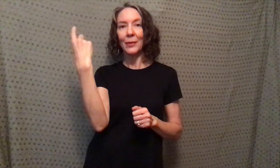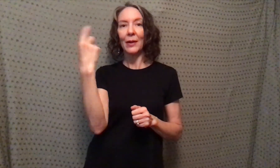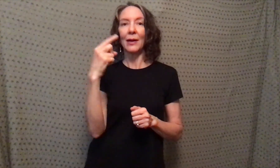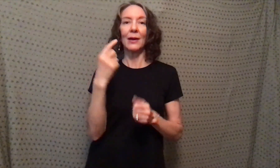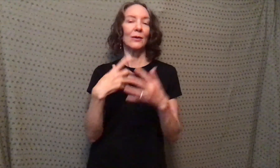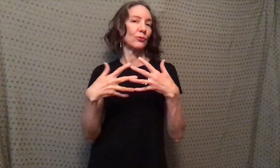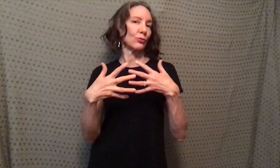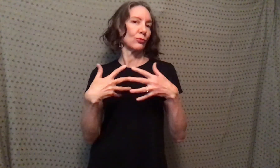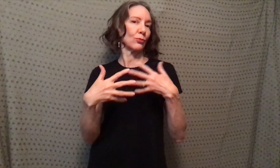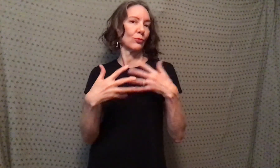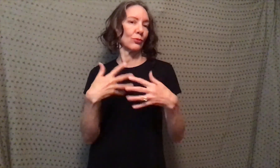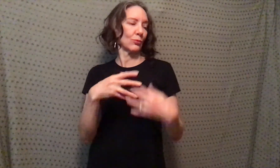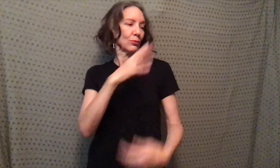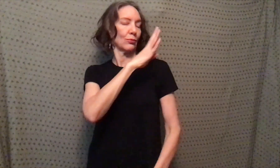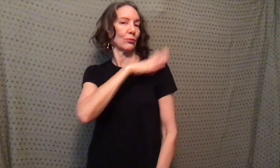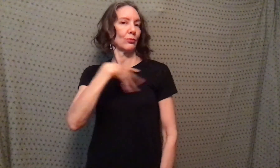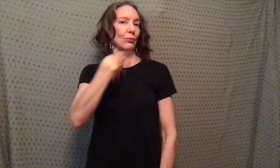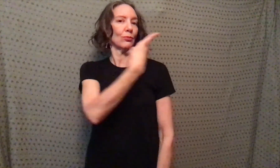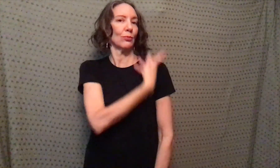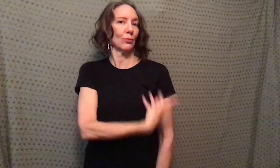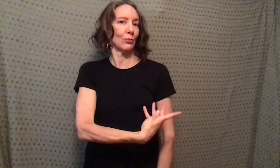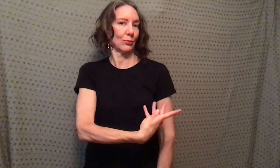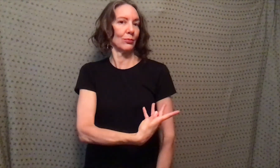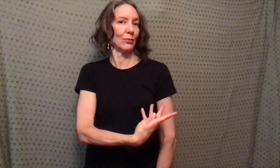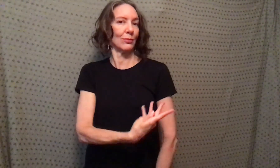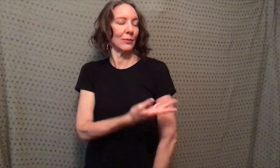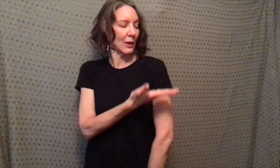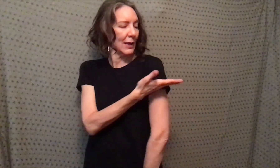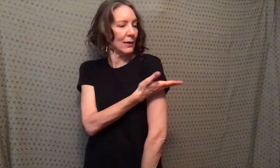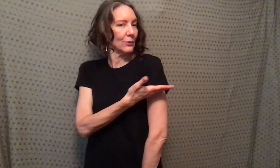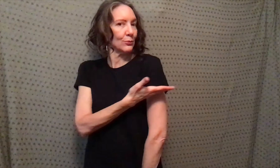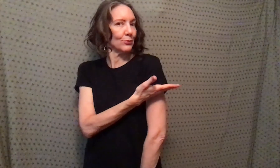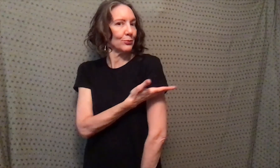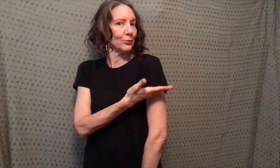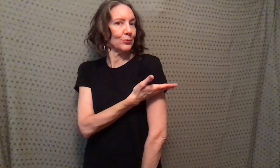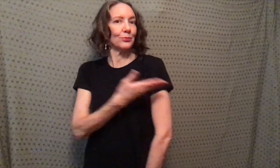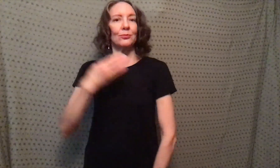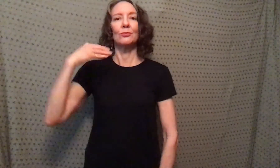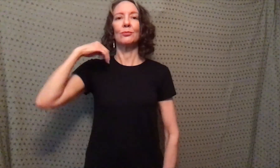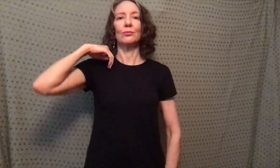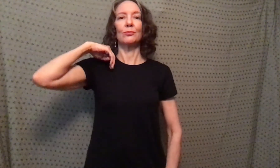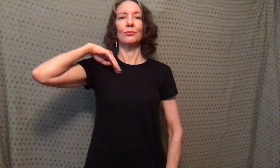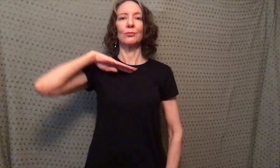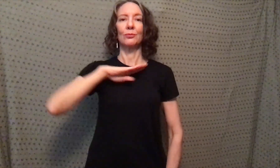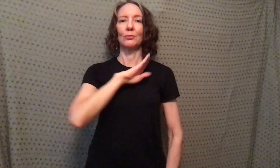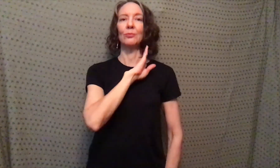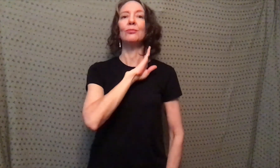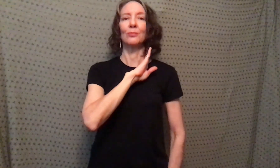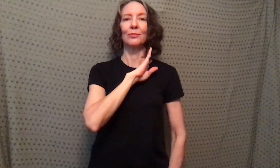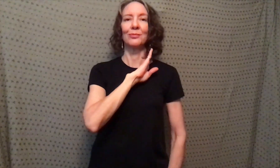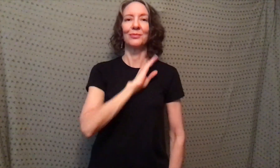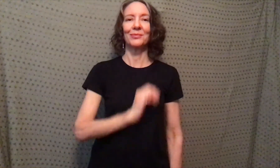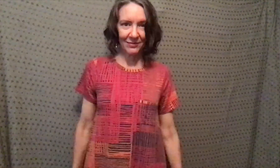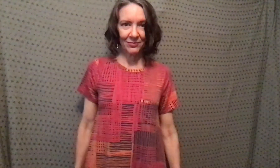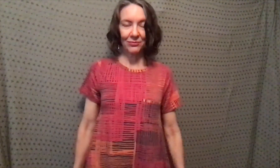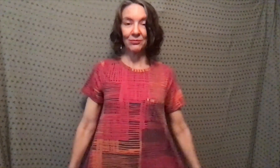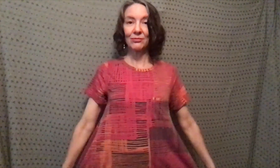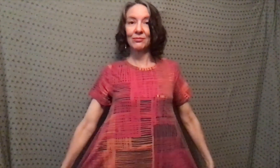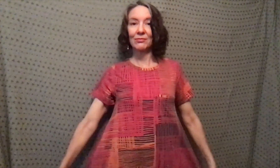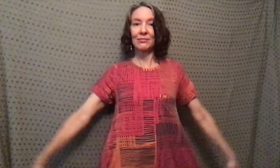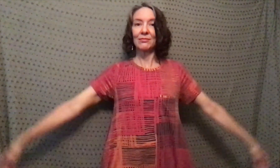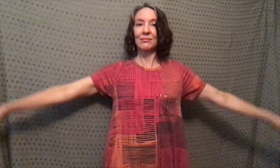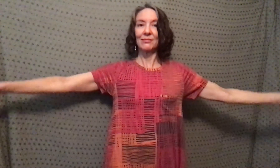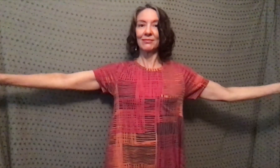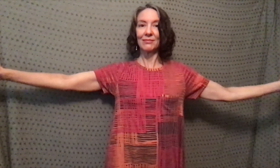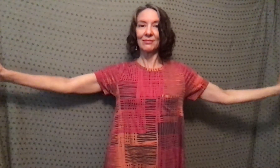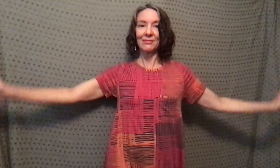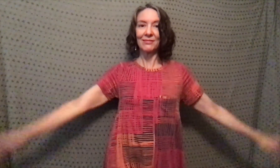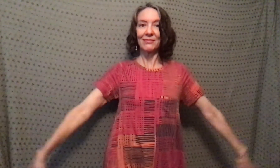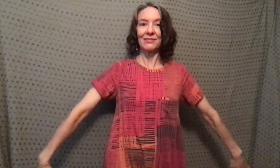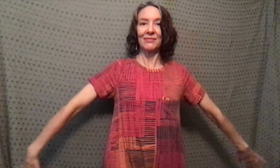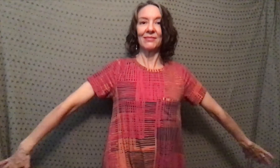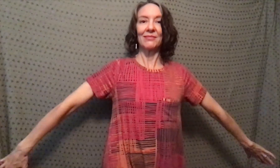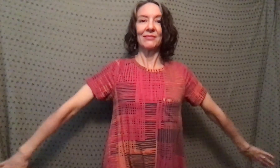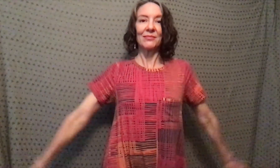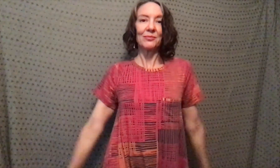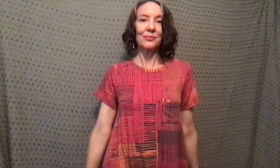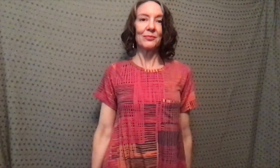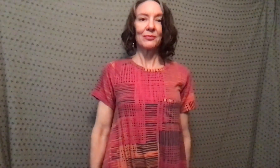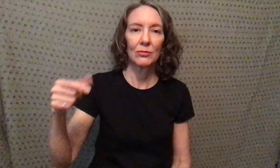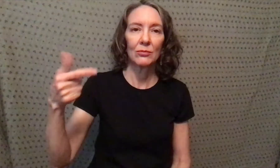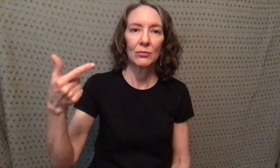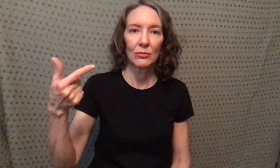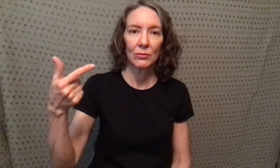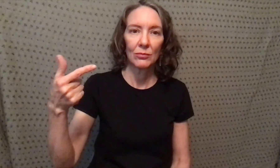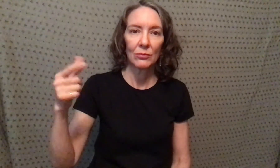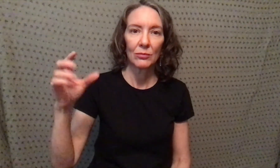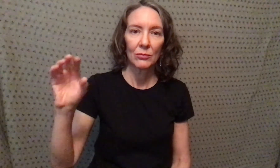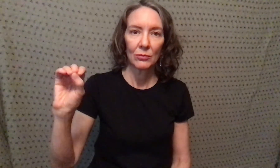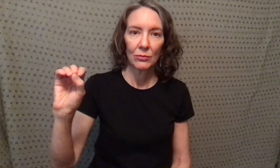with black and gray plaid. It has short sleeves and a scoop neck.